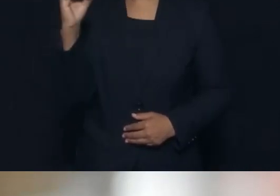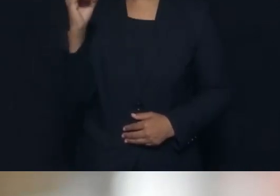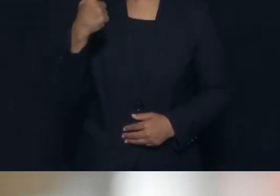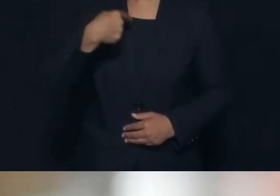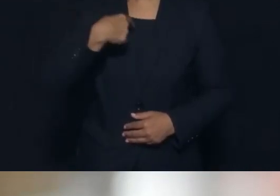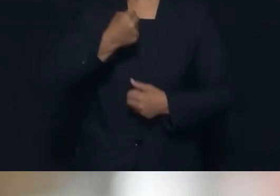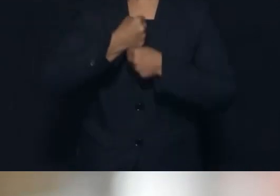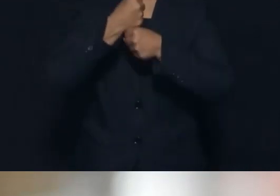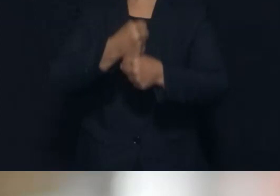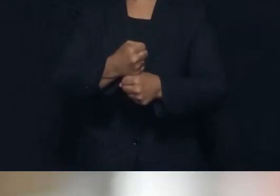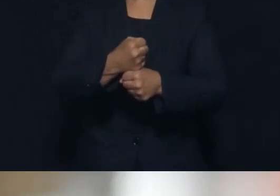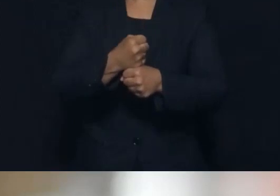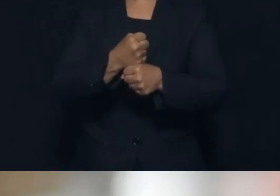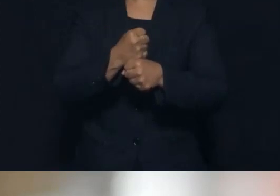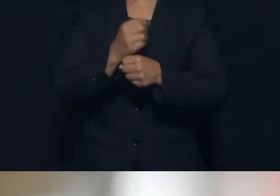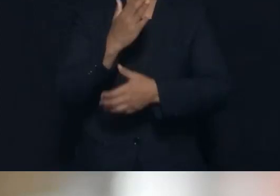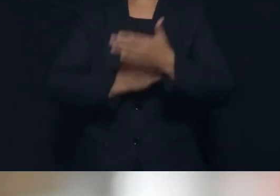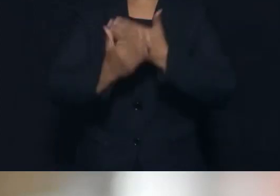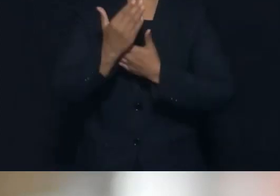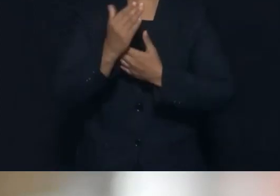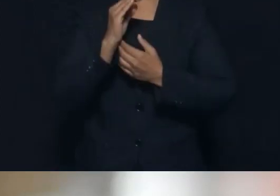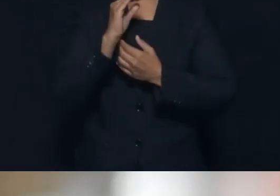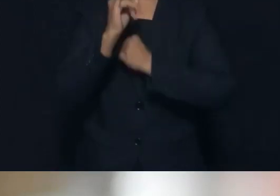colleagues responsible for the public procurement directive: buying social.